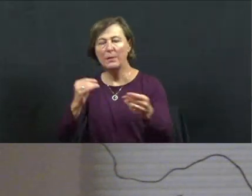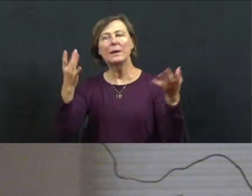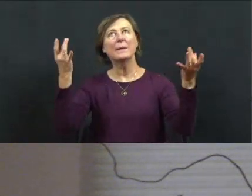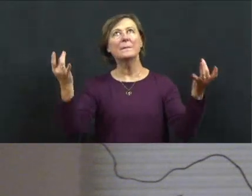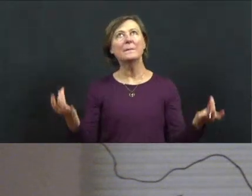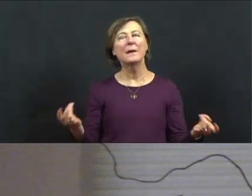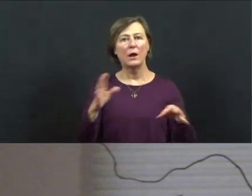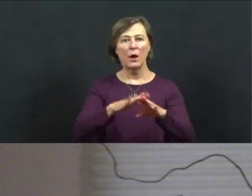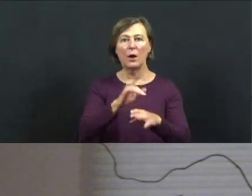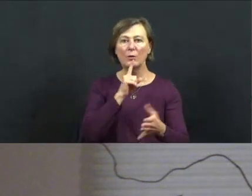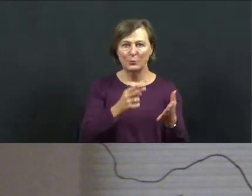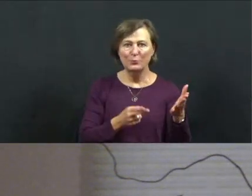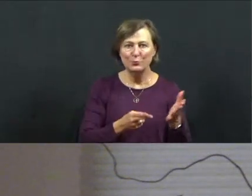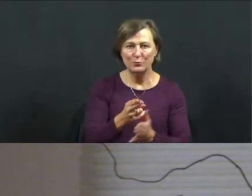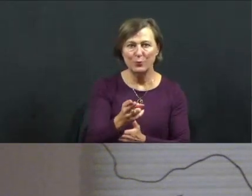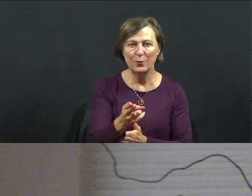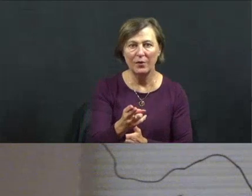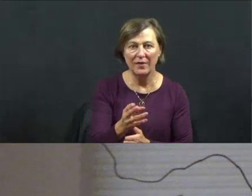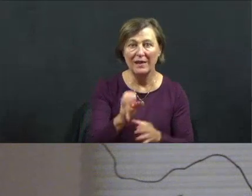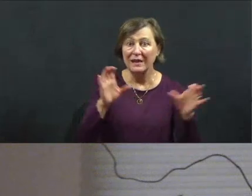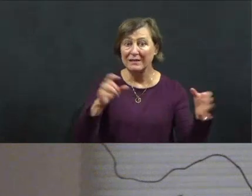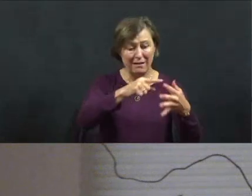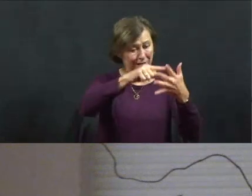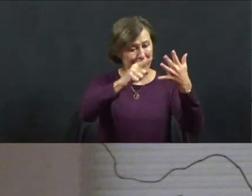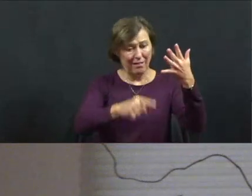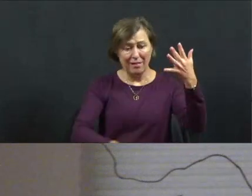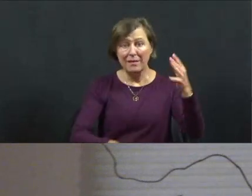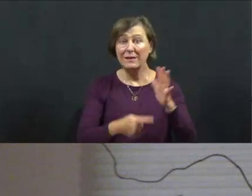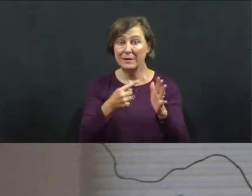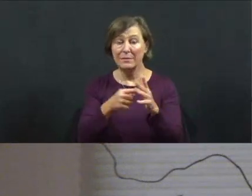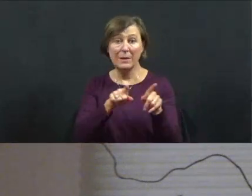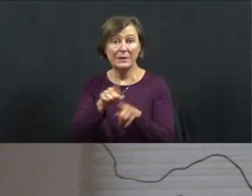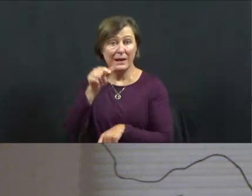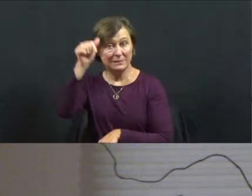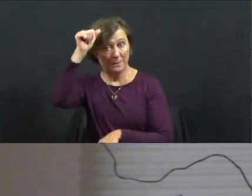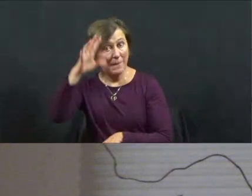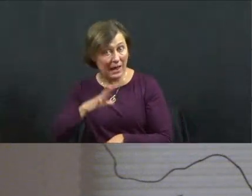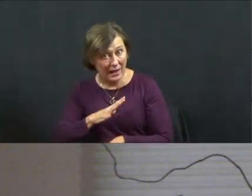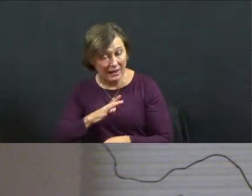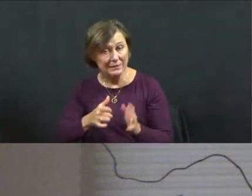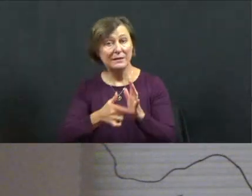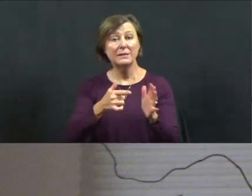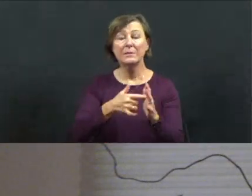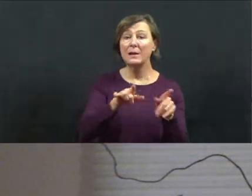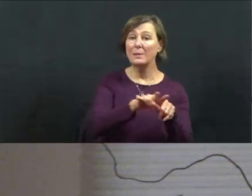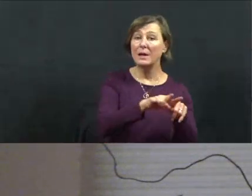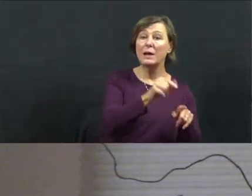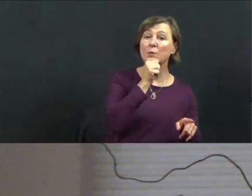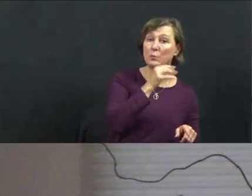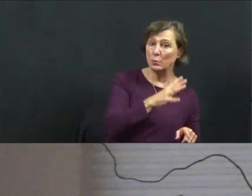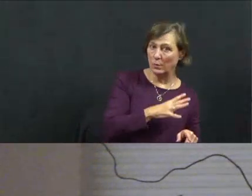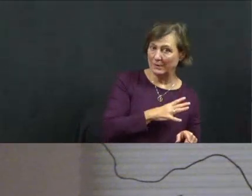all of these things, sometimes as a man, sometimes as a woman, sometimes rich, and